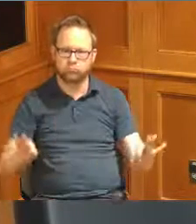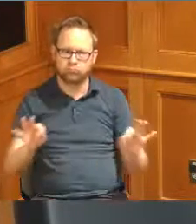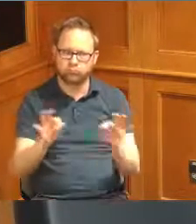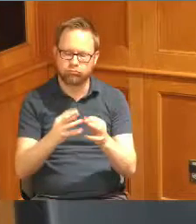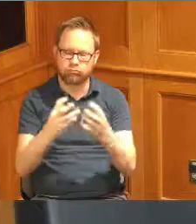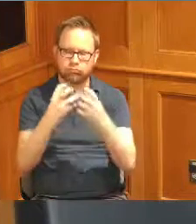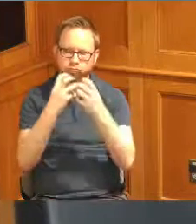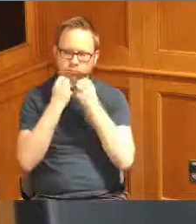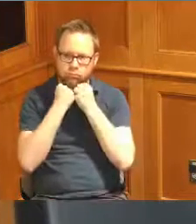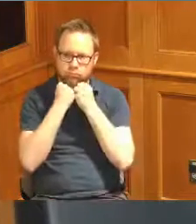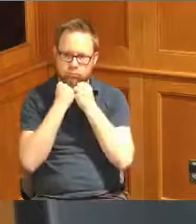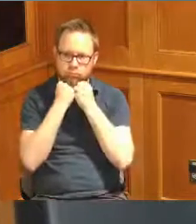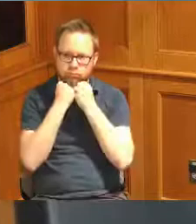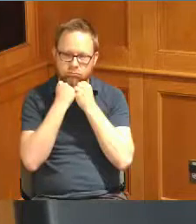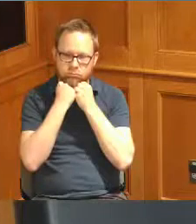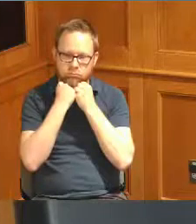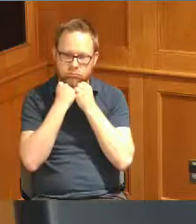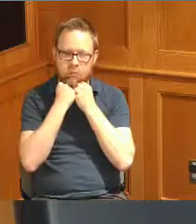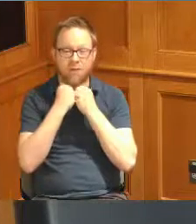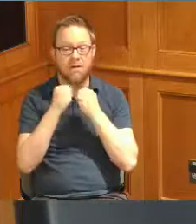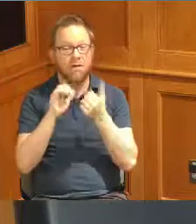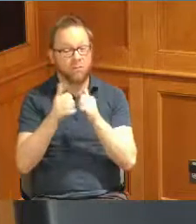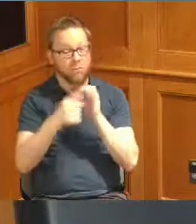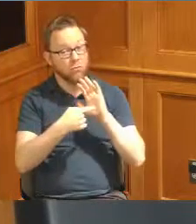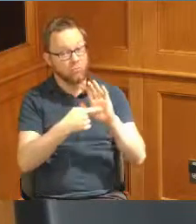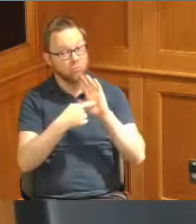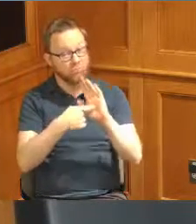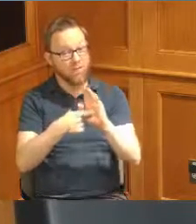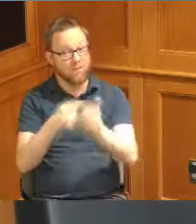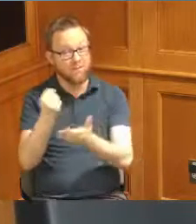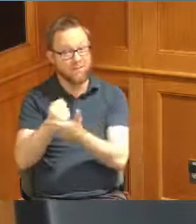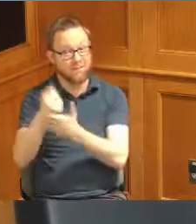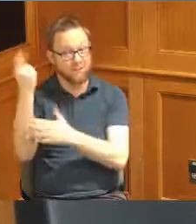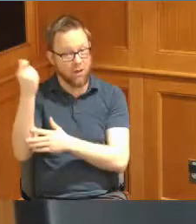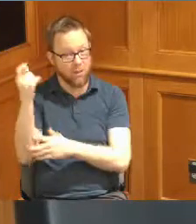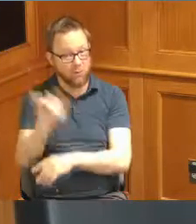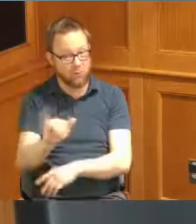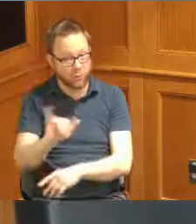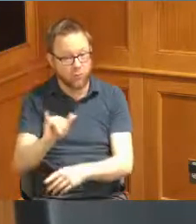what we do and it also represents scholarships for our young people to be able to go to college